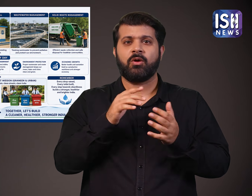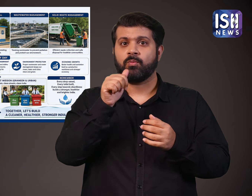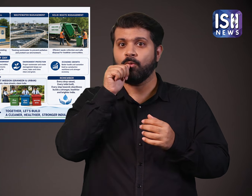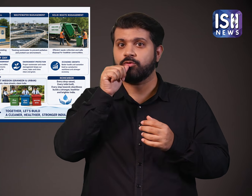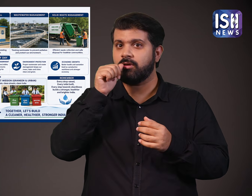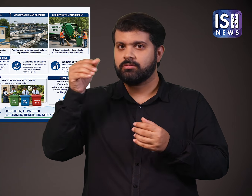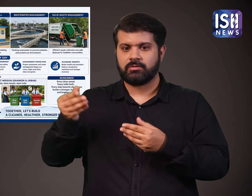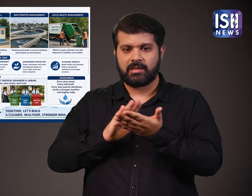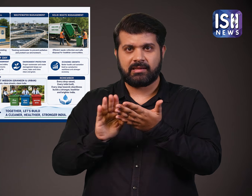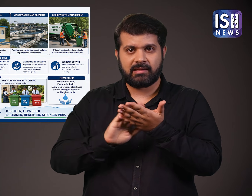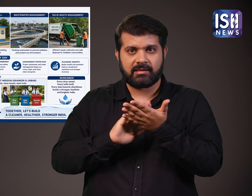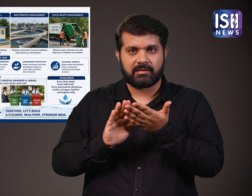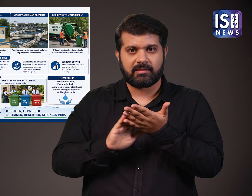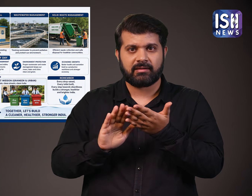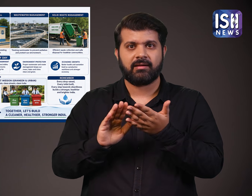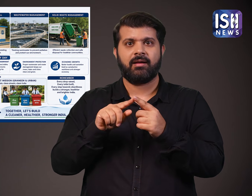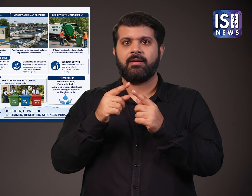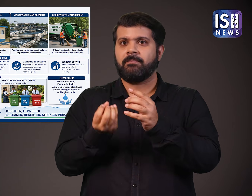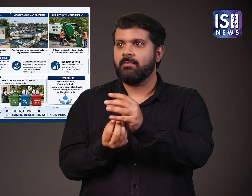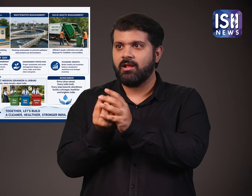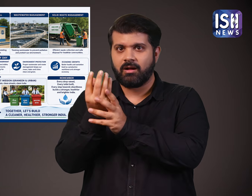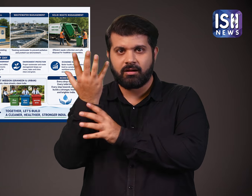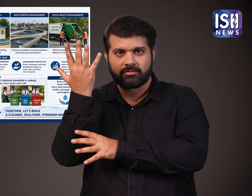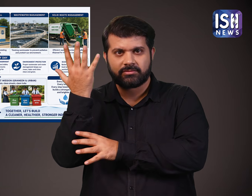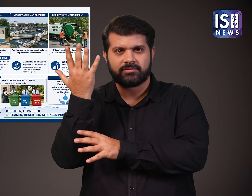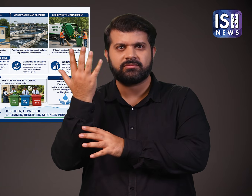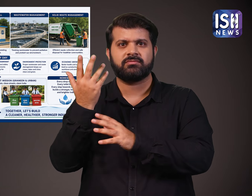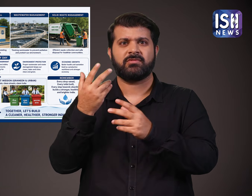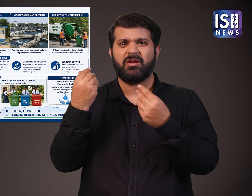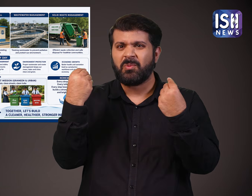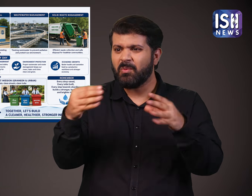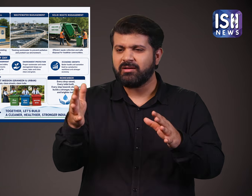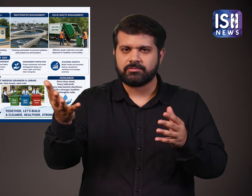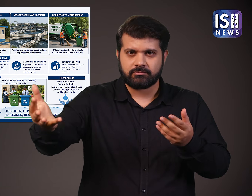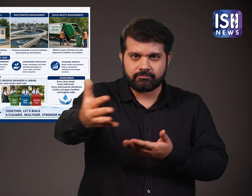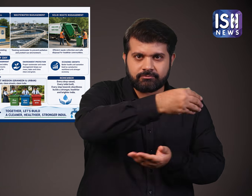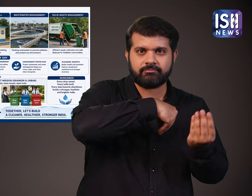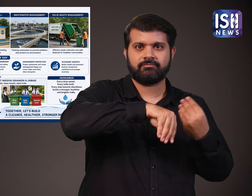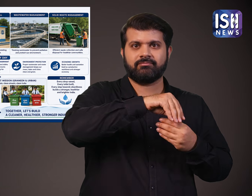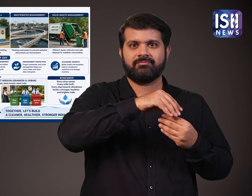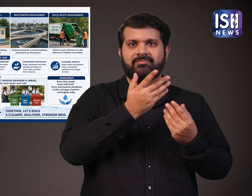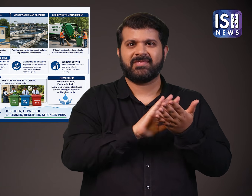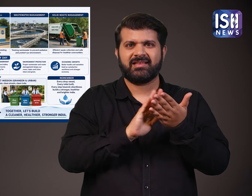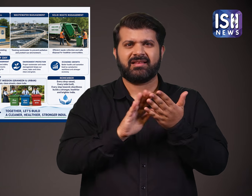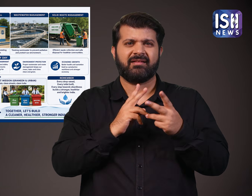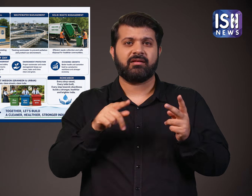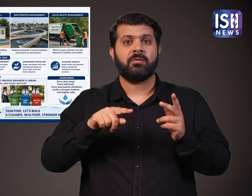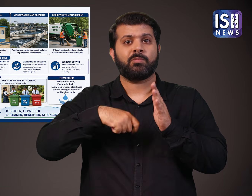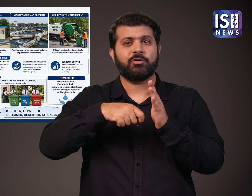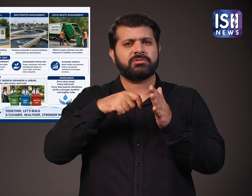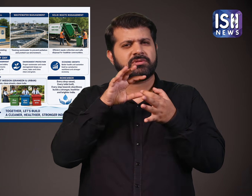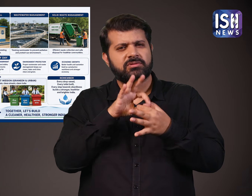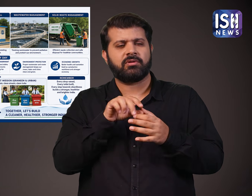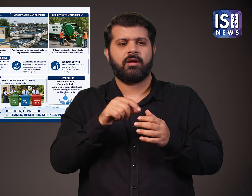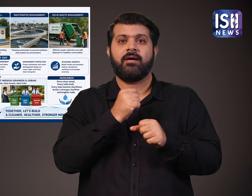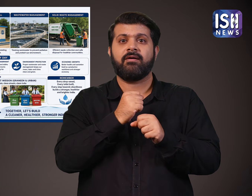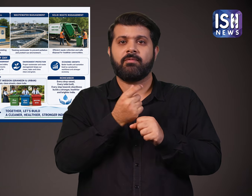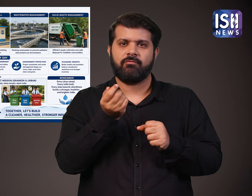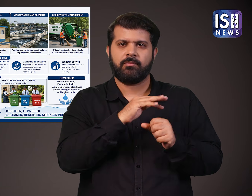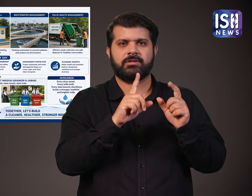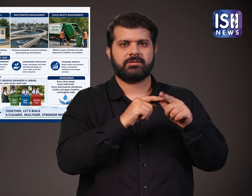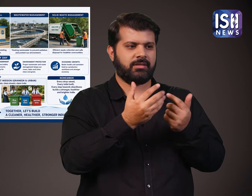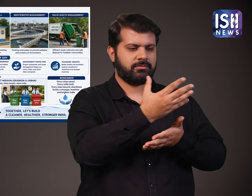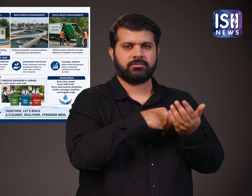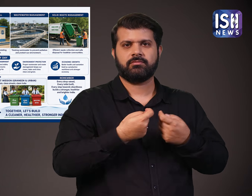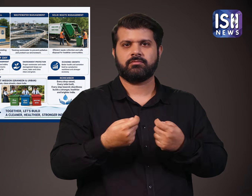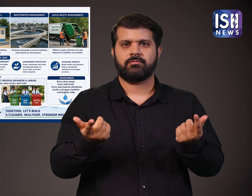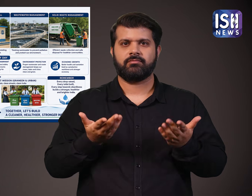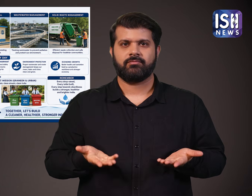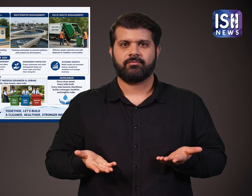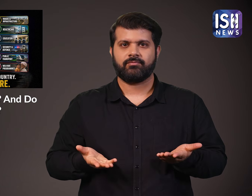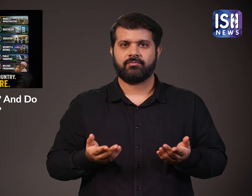Water supply, sewage treatment plants, waste collection and sanitation projects also depend on government funding.